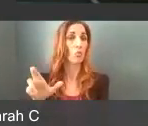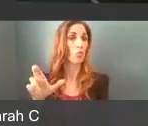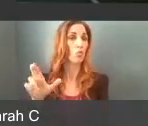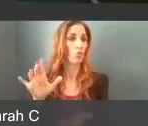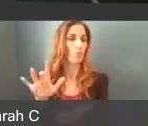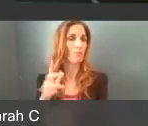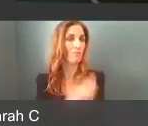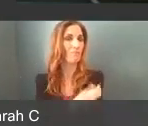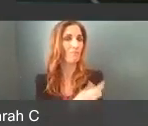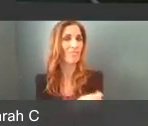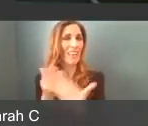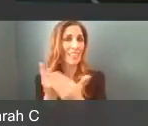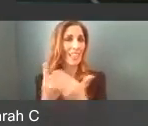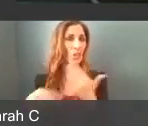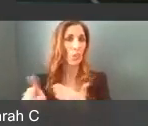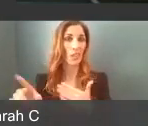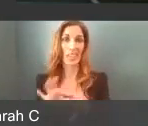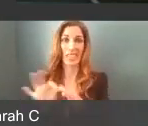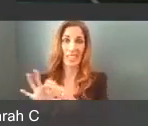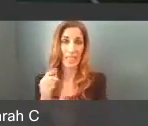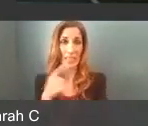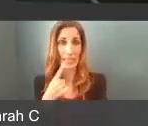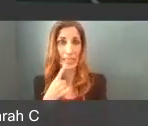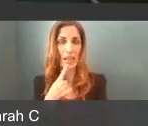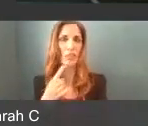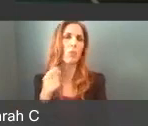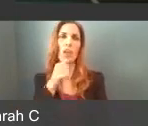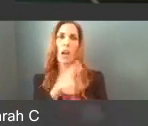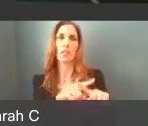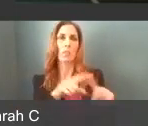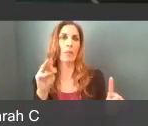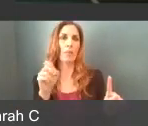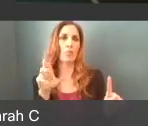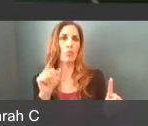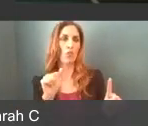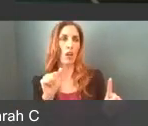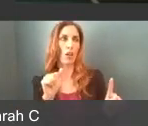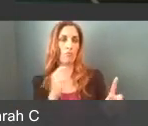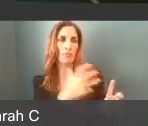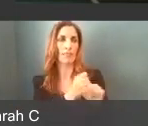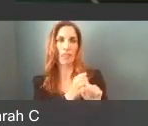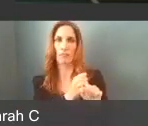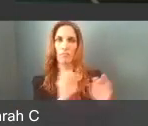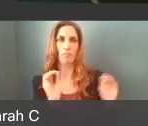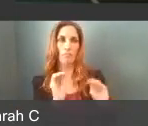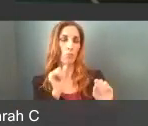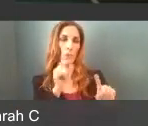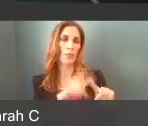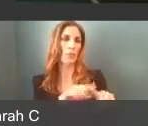are not dependent on the Moderna delivery, at least for the next several weeks, for first doses.